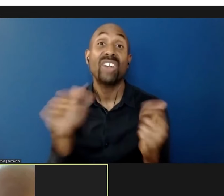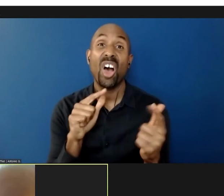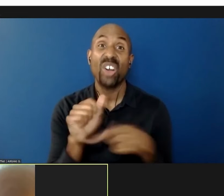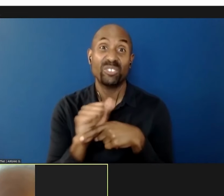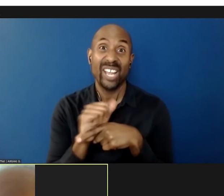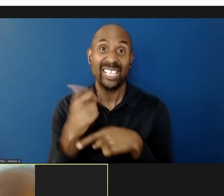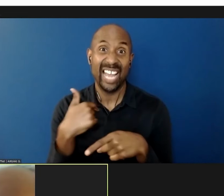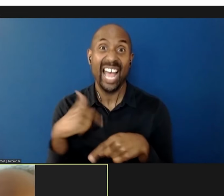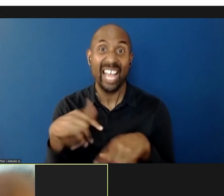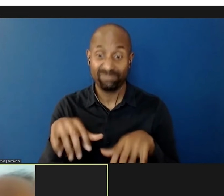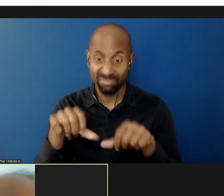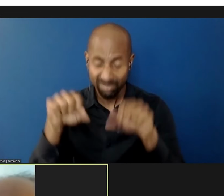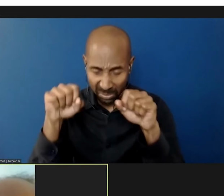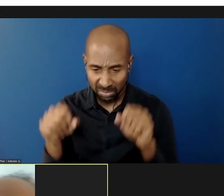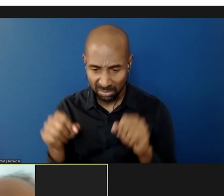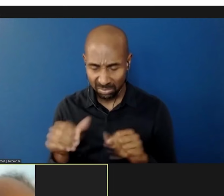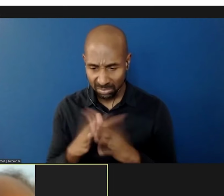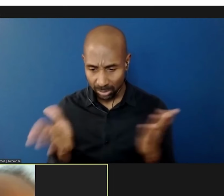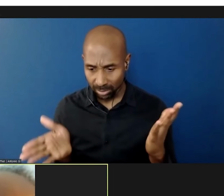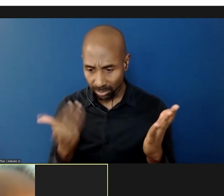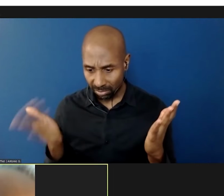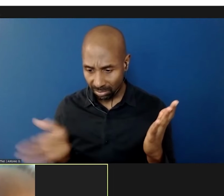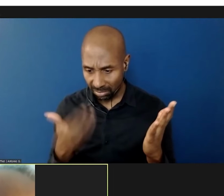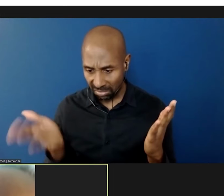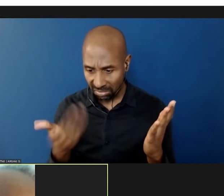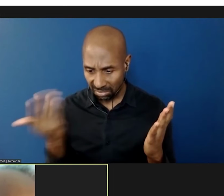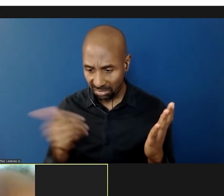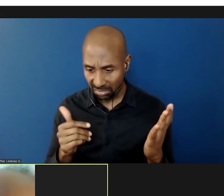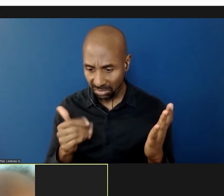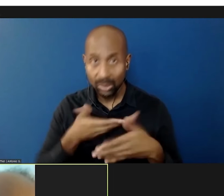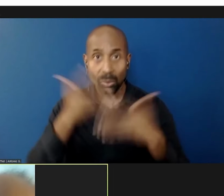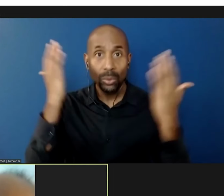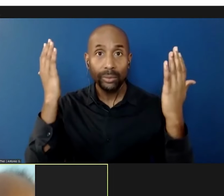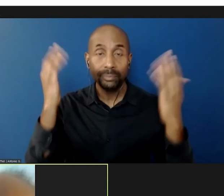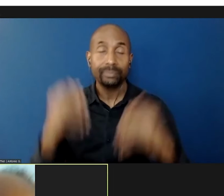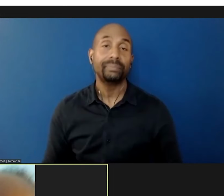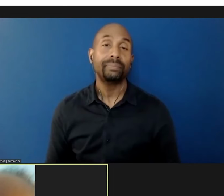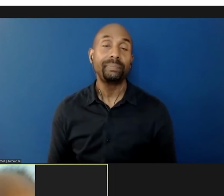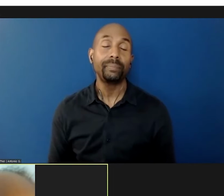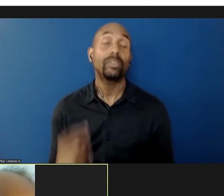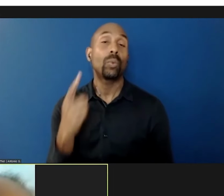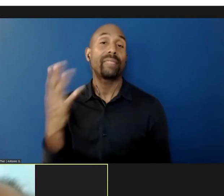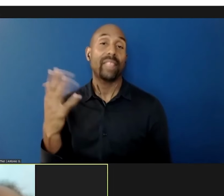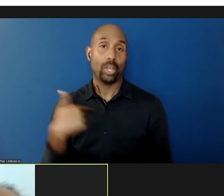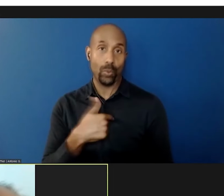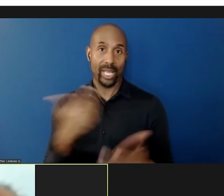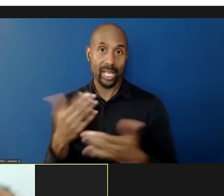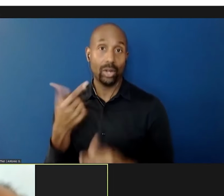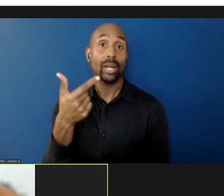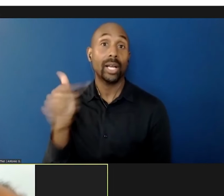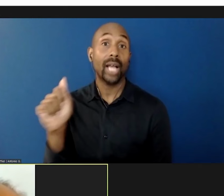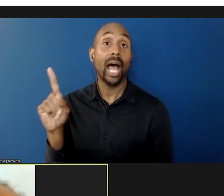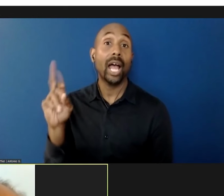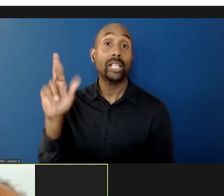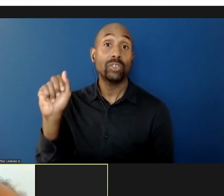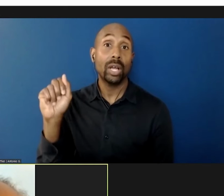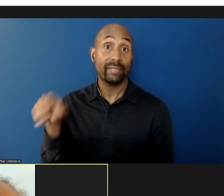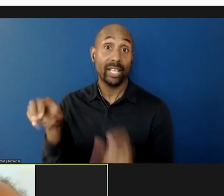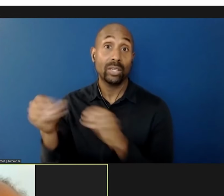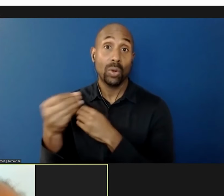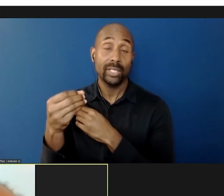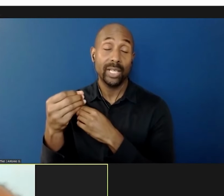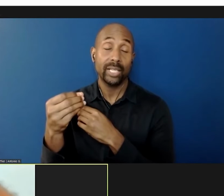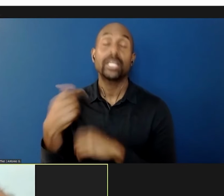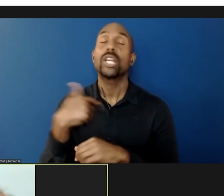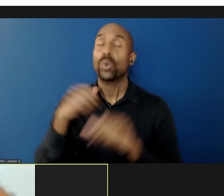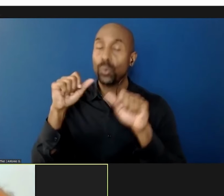that one of the things that we could be doing, you know, here at GADRA as we're coming up